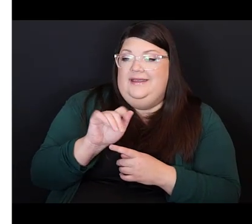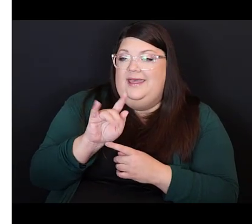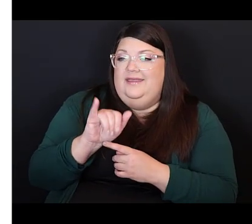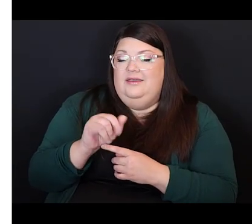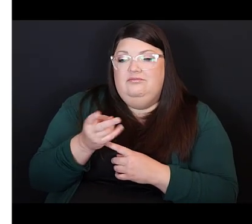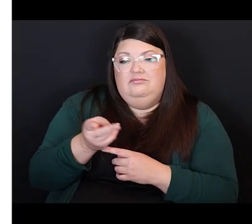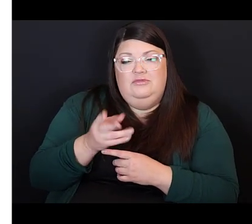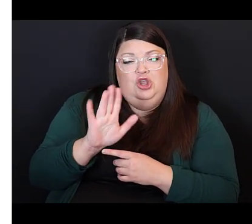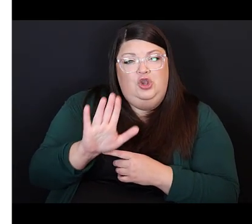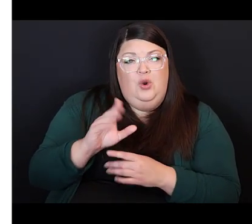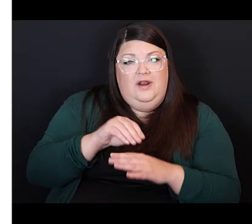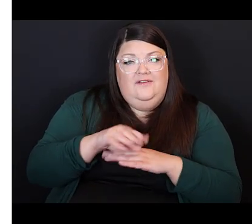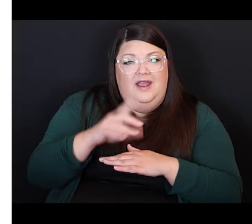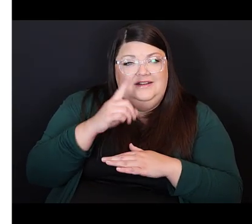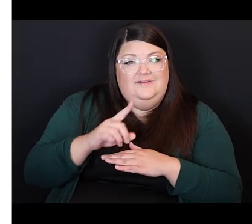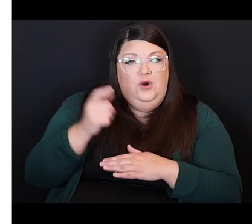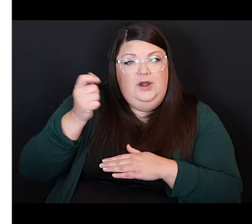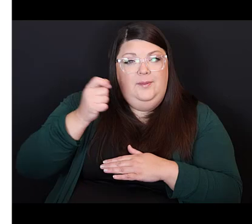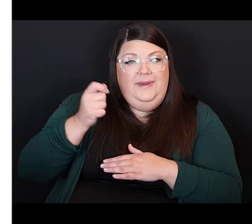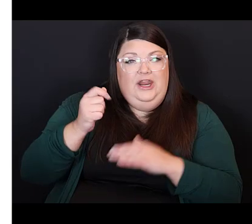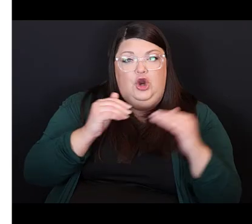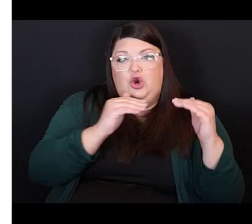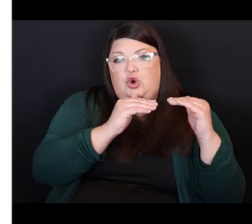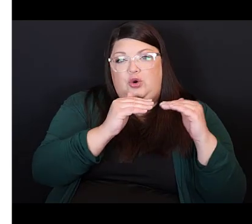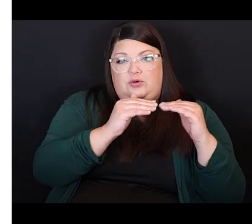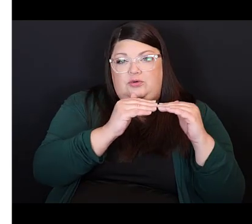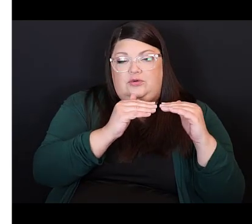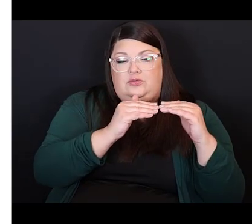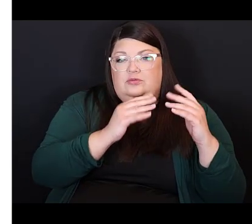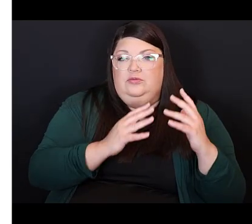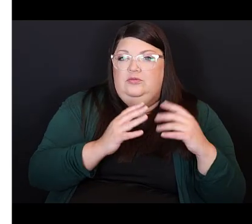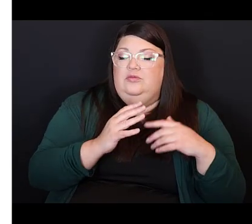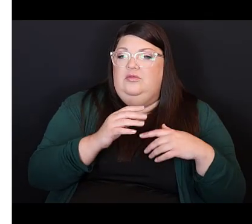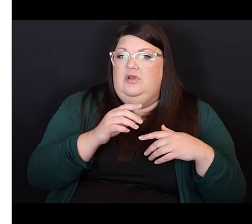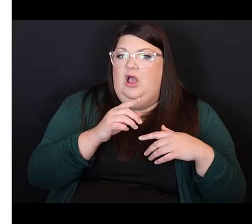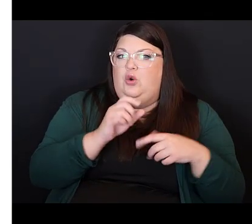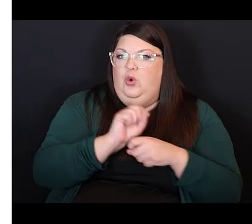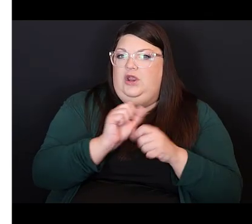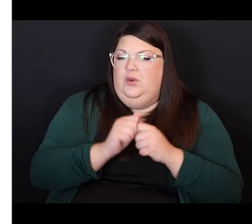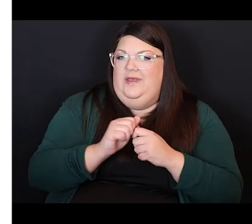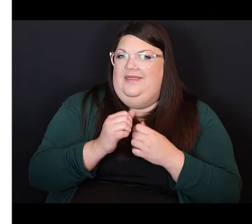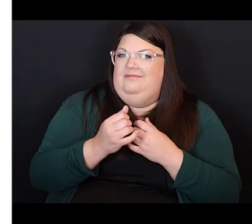what advice do you have for your peer grantees on working with an independent evaluator?